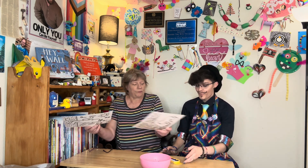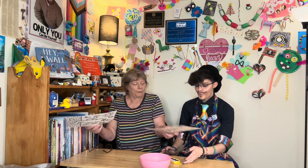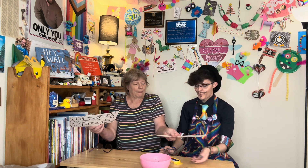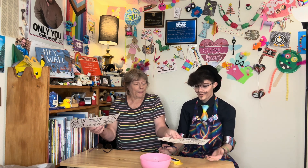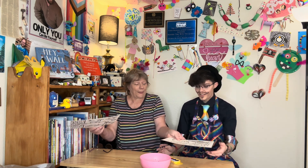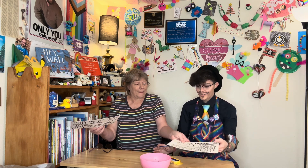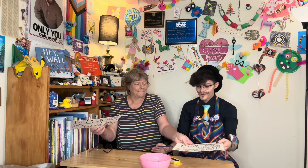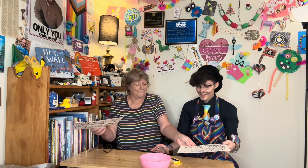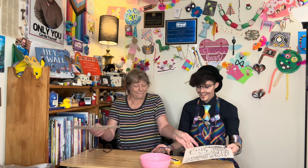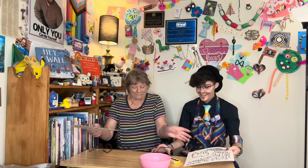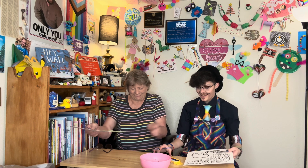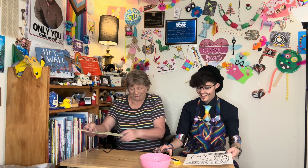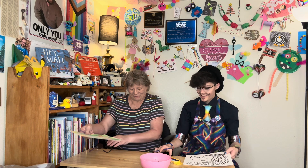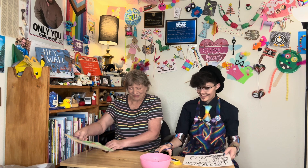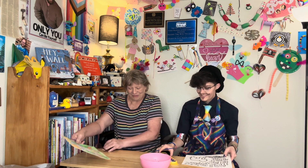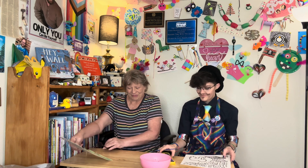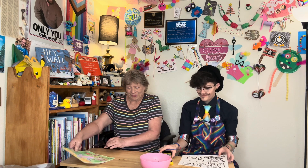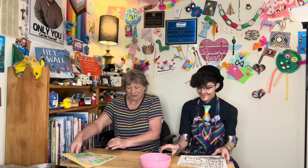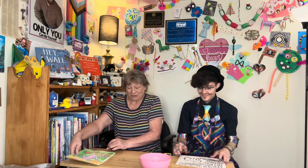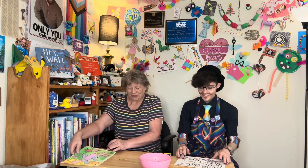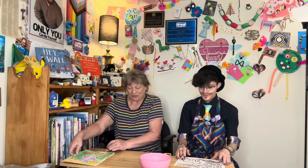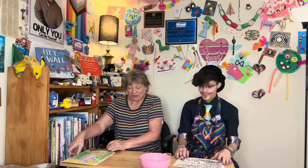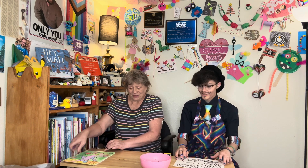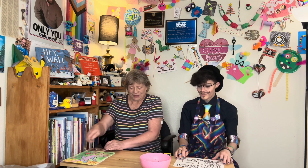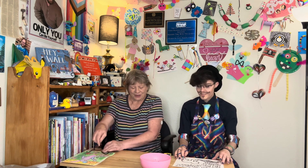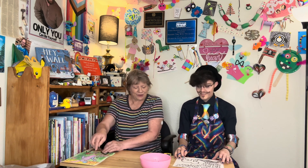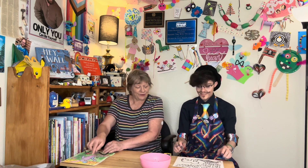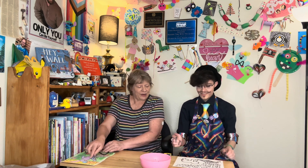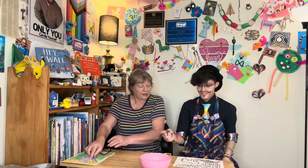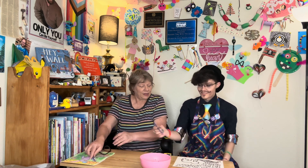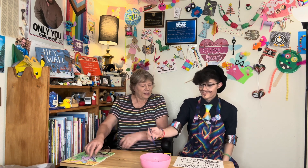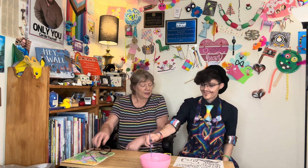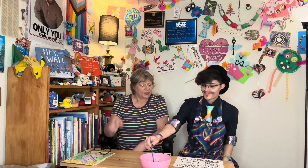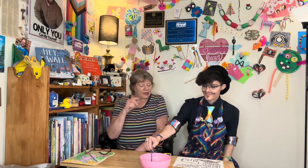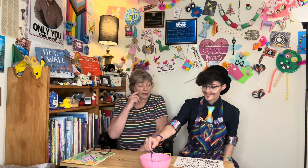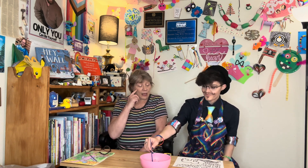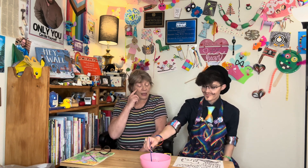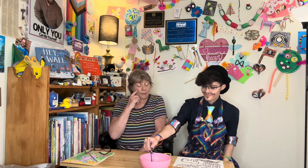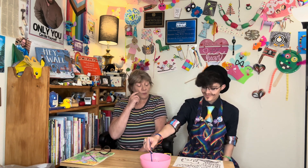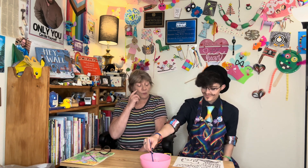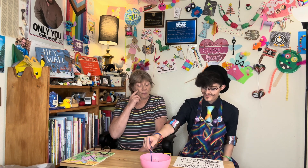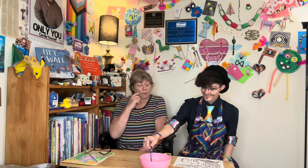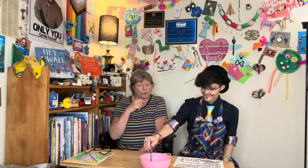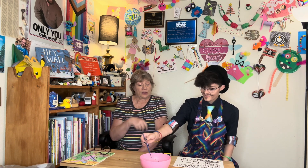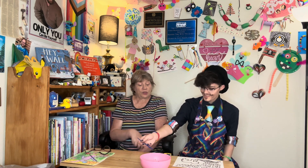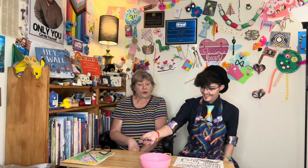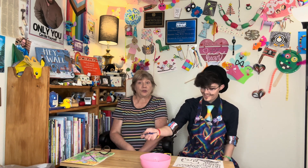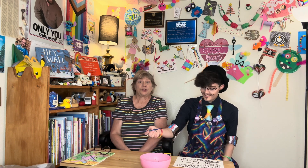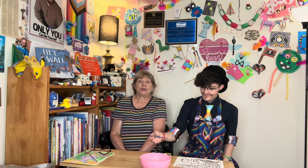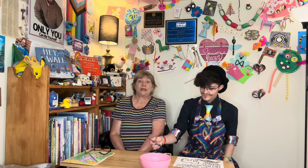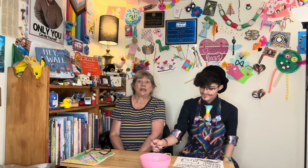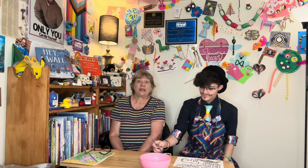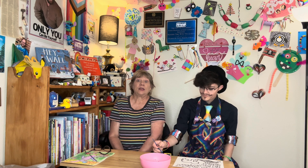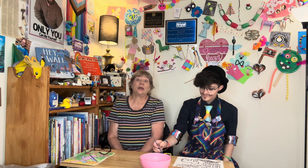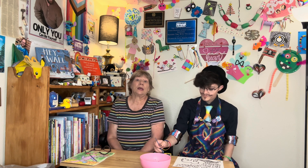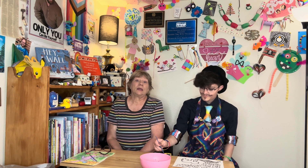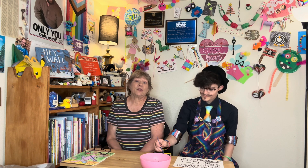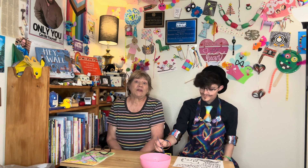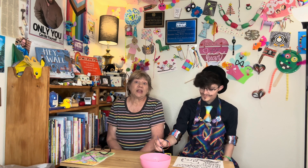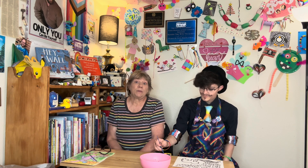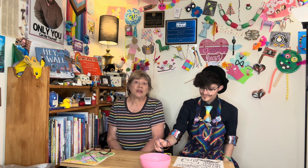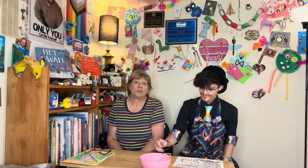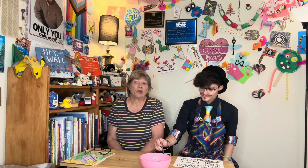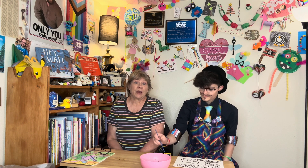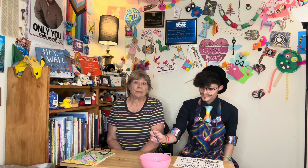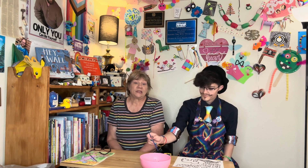Oh boy! Okay. Oh my goodness. BARB: All right. Something we learned during the craft time at the program